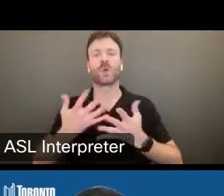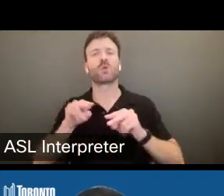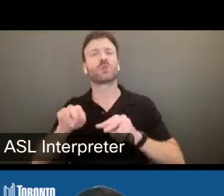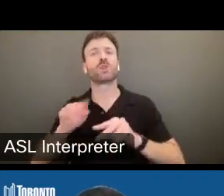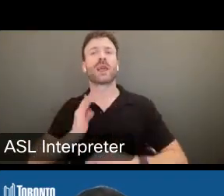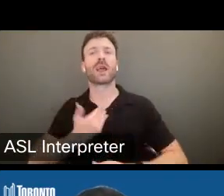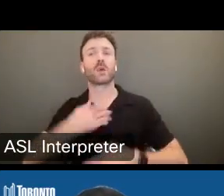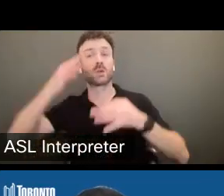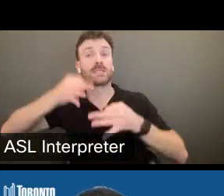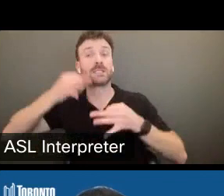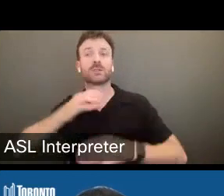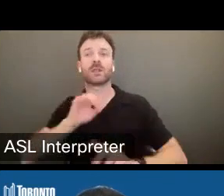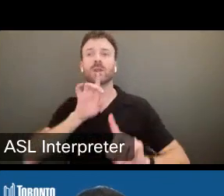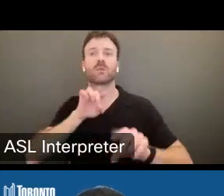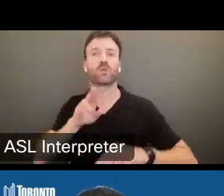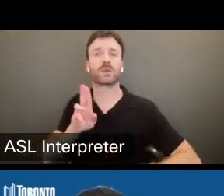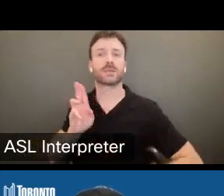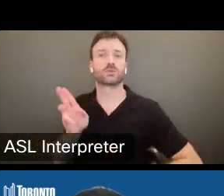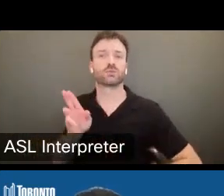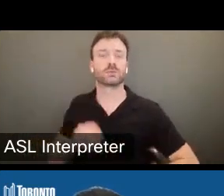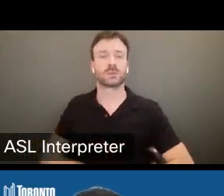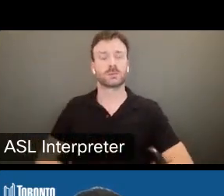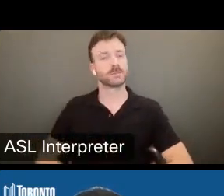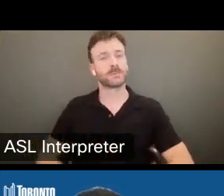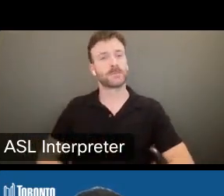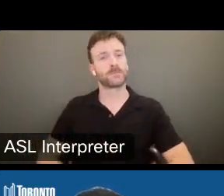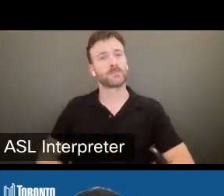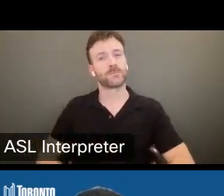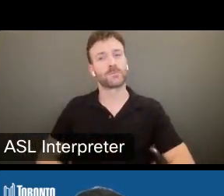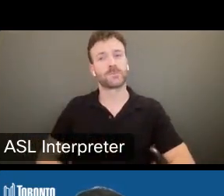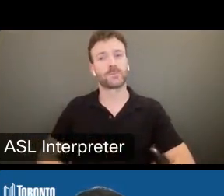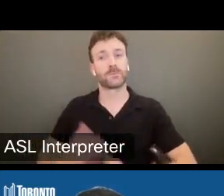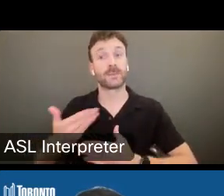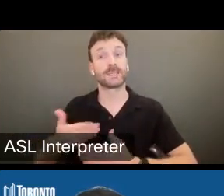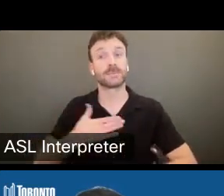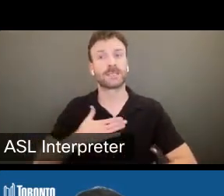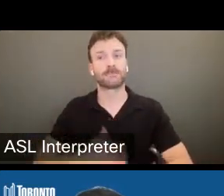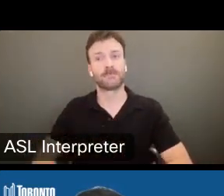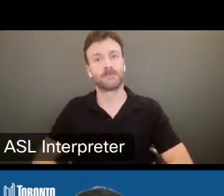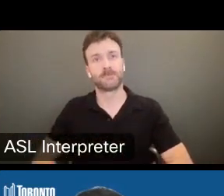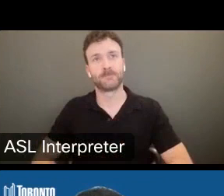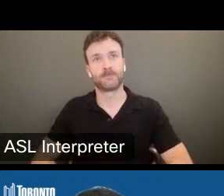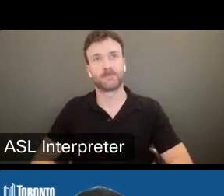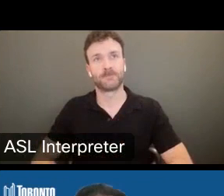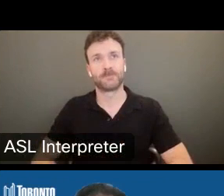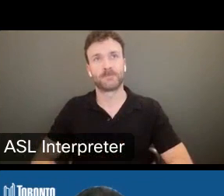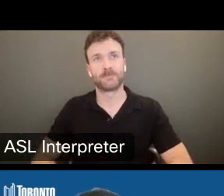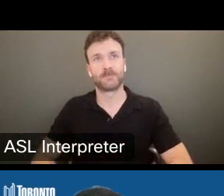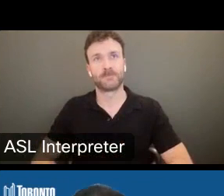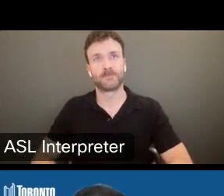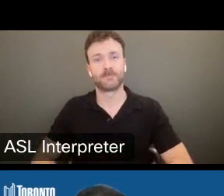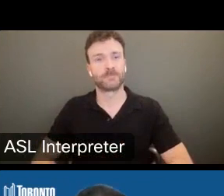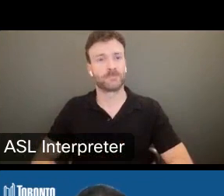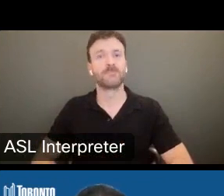And so on that note, we have -- sorry, next slide. There we go.